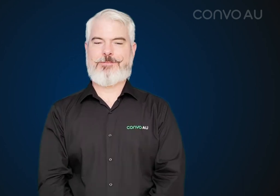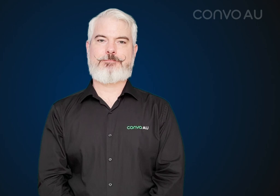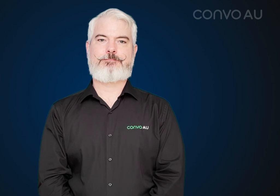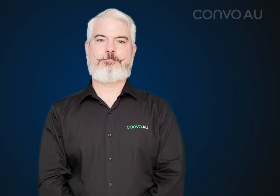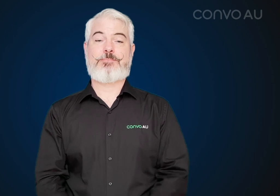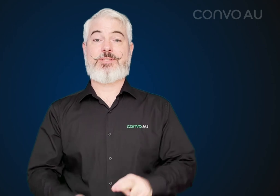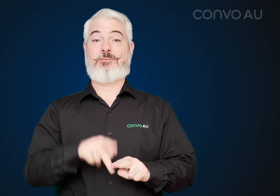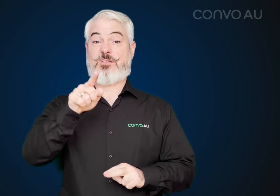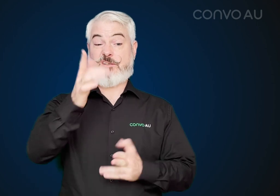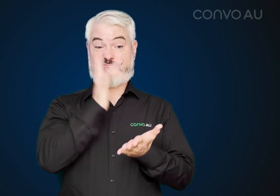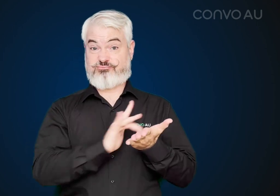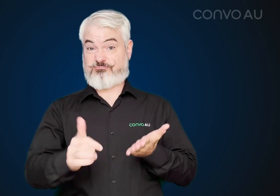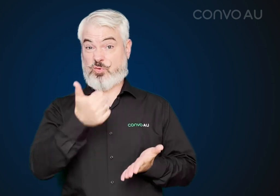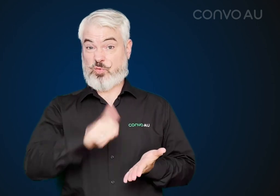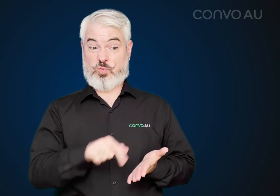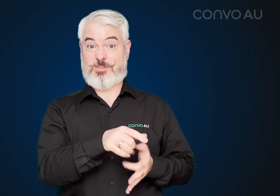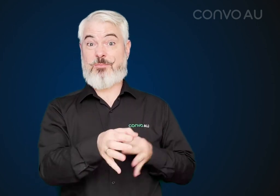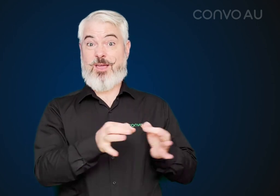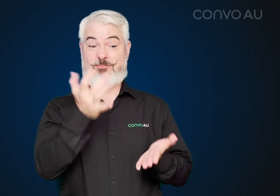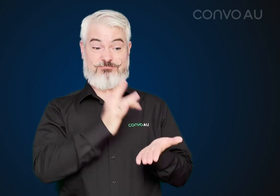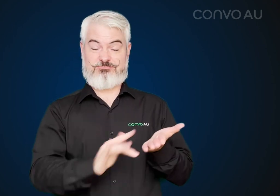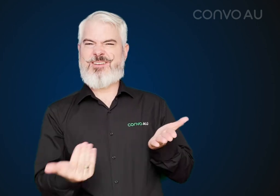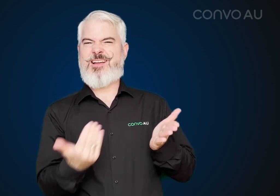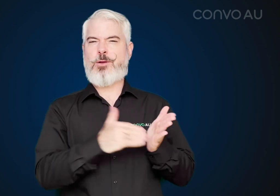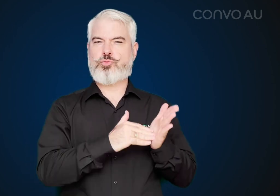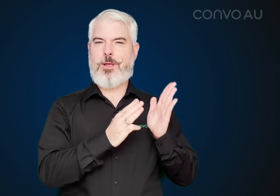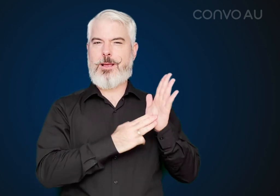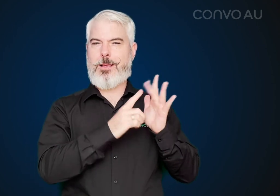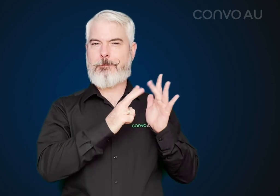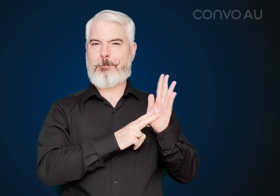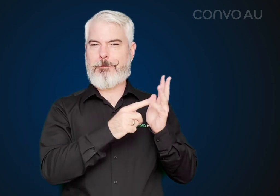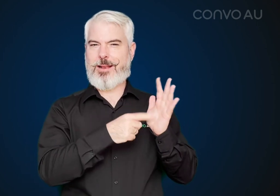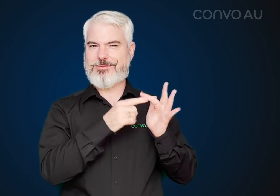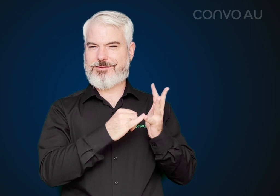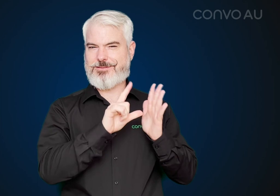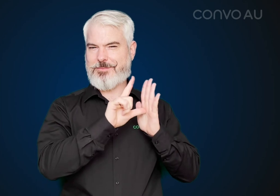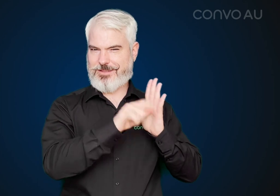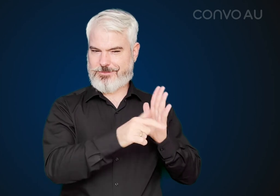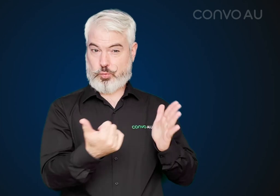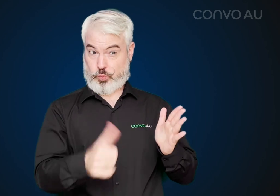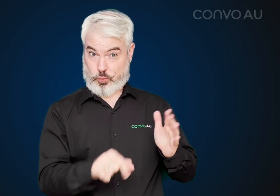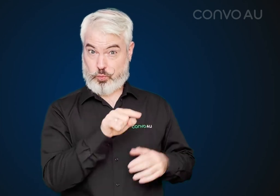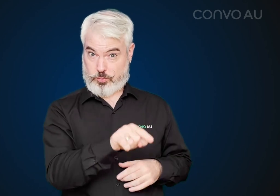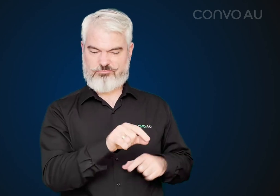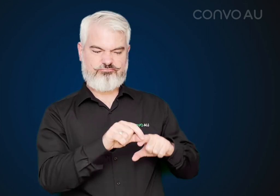If you have gone over your plan minutes in that month,